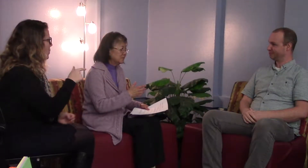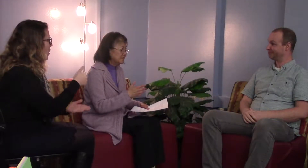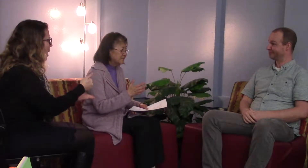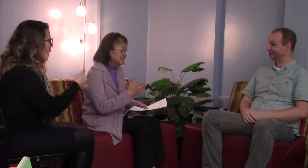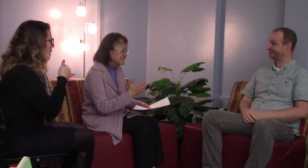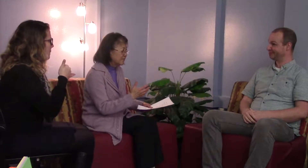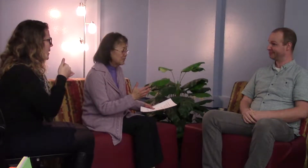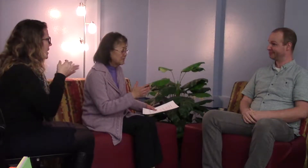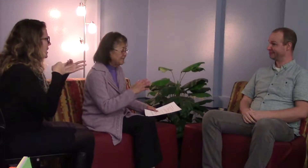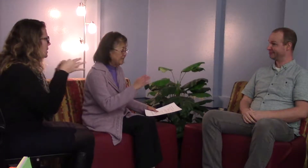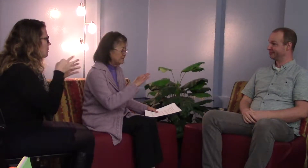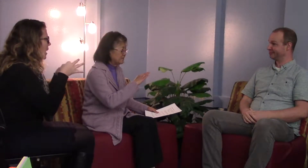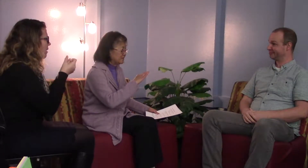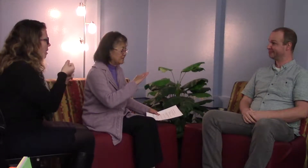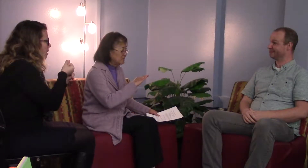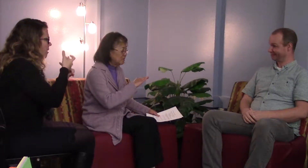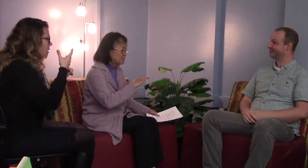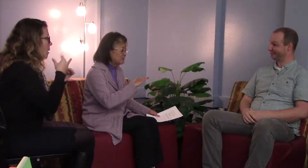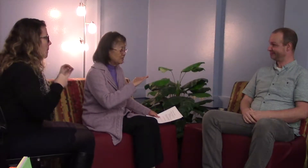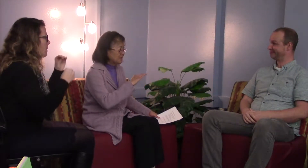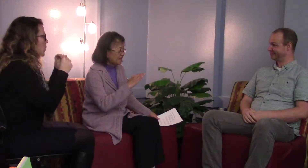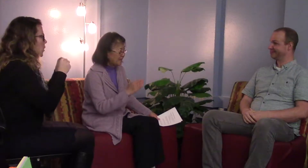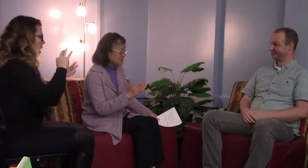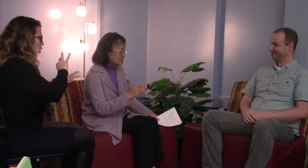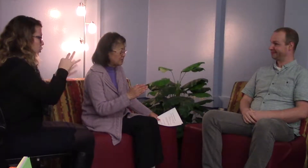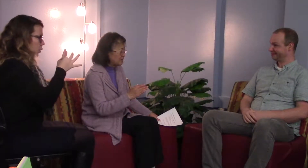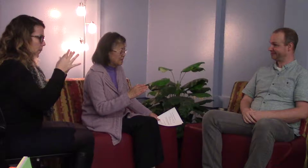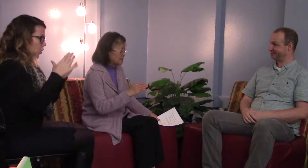a little bit further about the interpreter and the captioner.